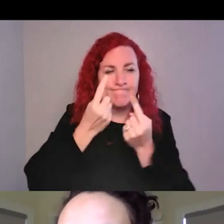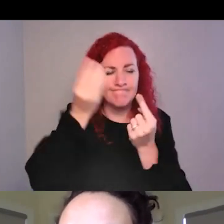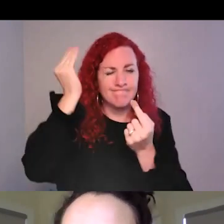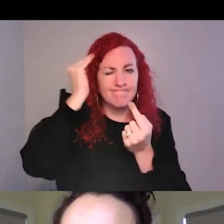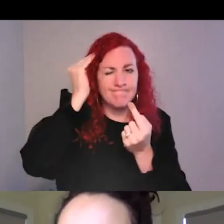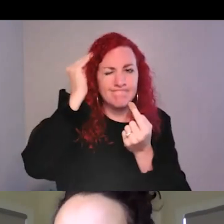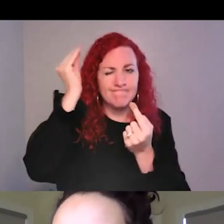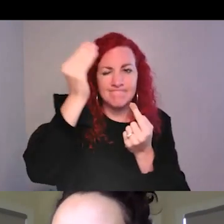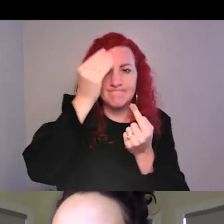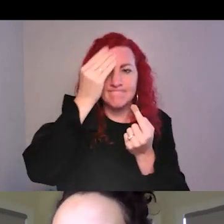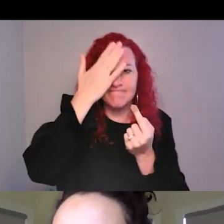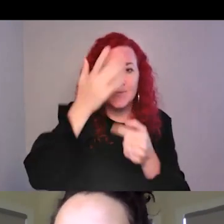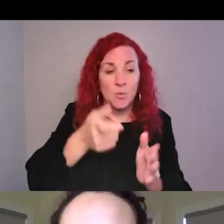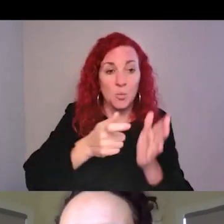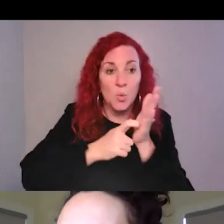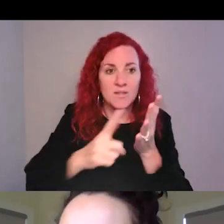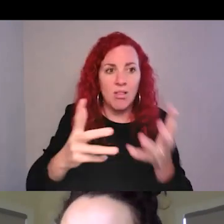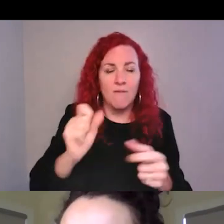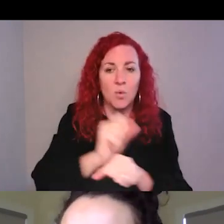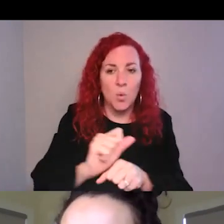TAKES A LOT OF CONSIDERATION AND MAN POWER AND WORK TO KEEP